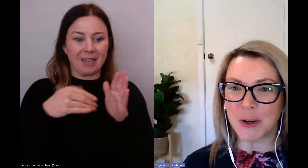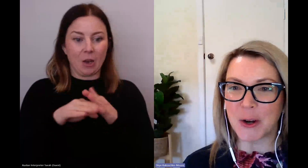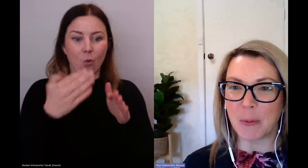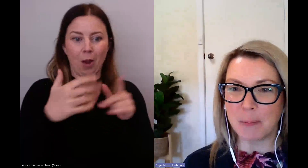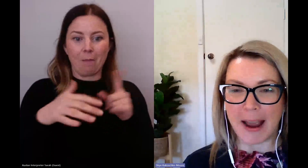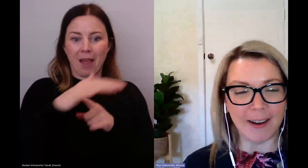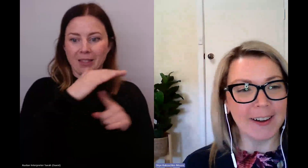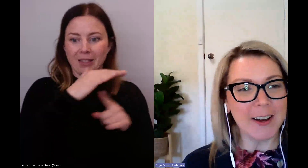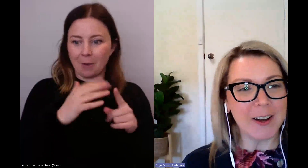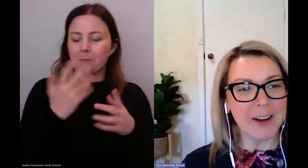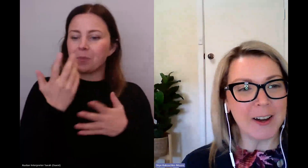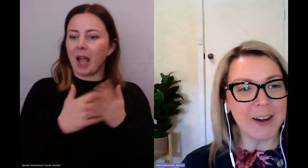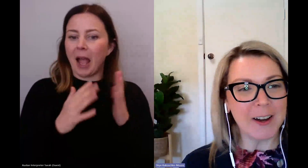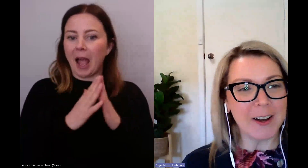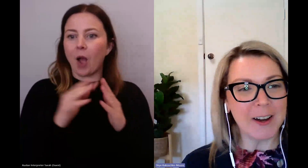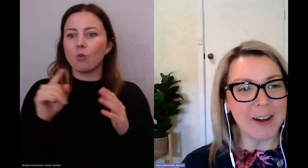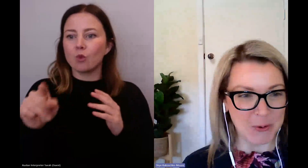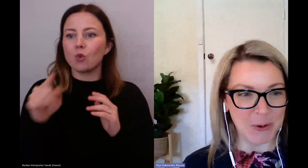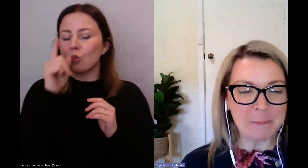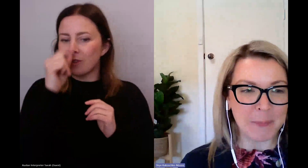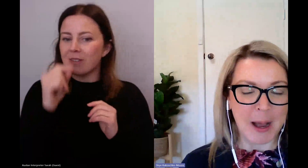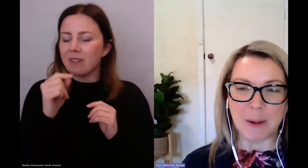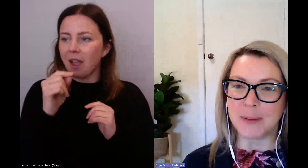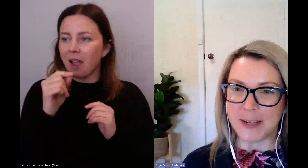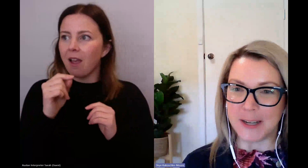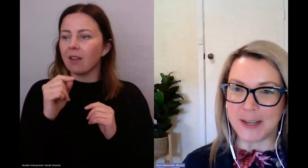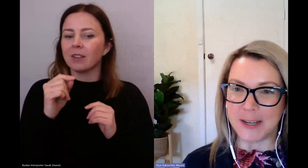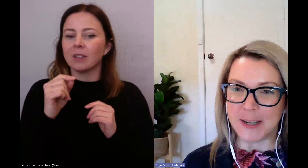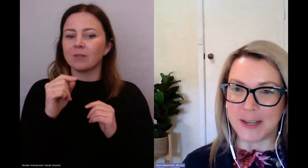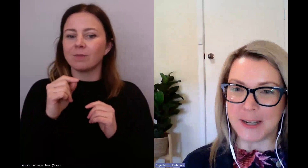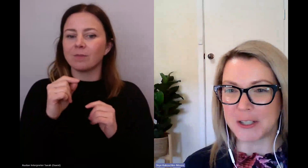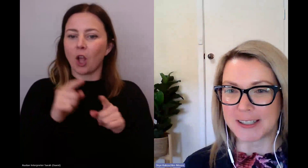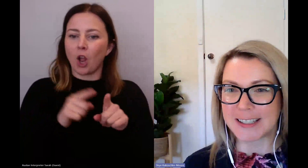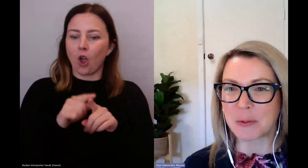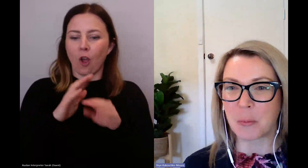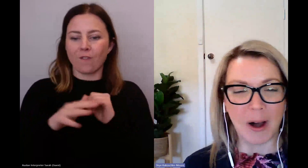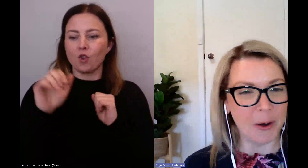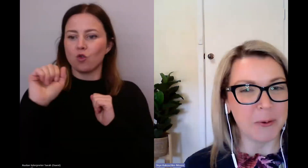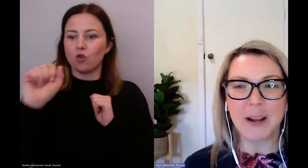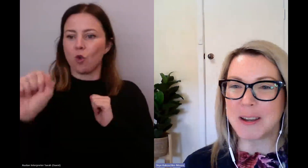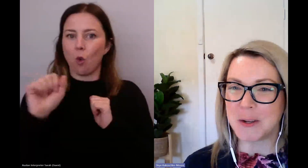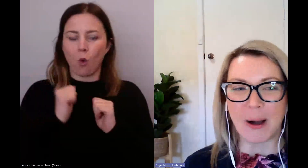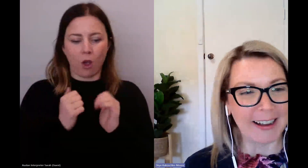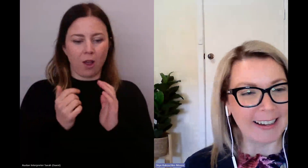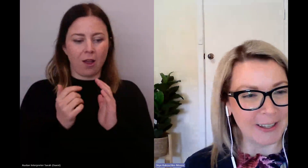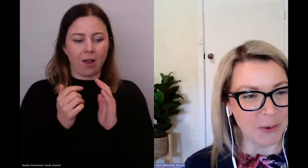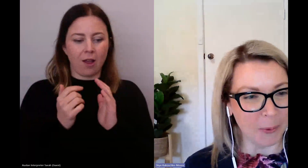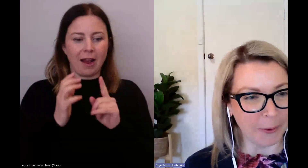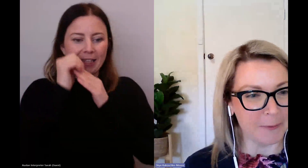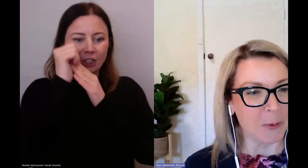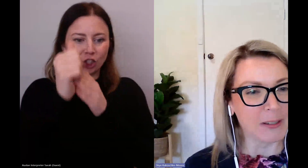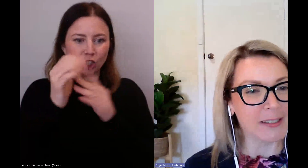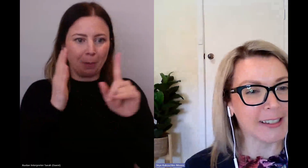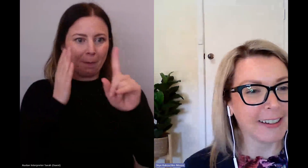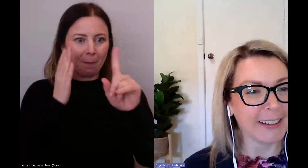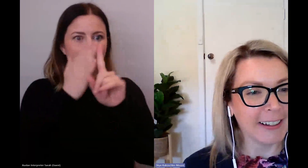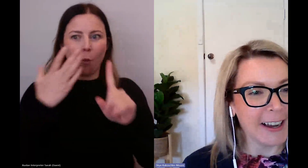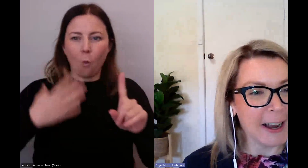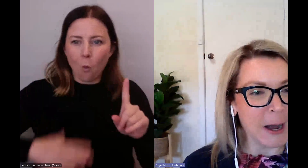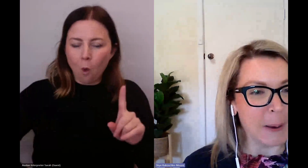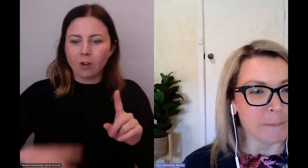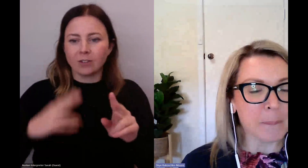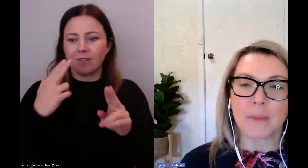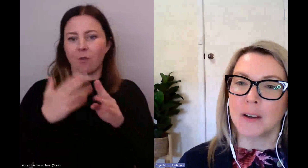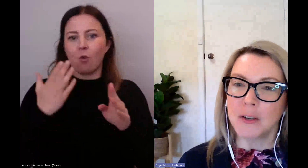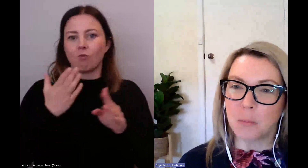you can go about realising your leadership aspirations while you are in the workforce.